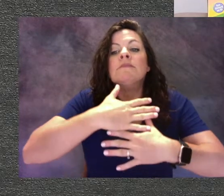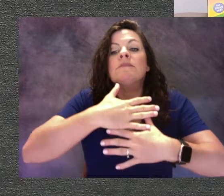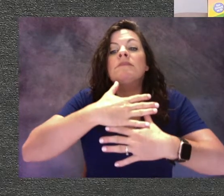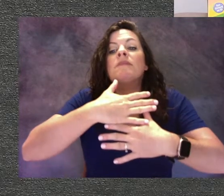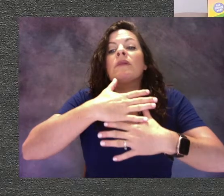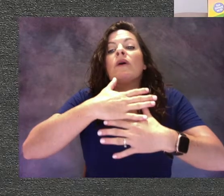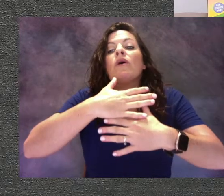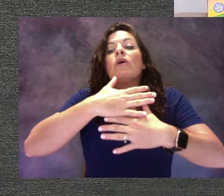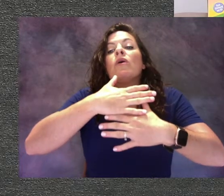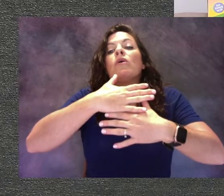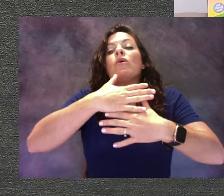Blow out the candles.